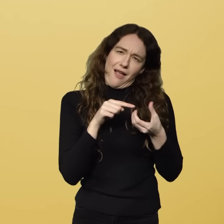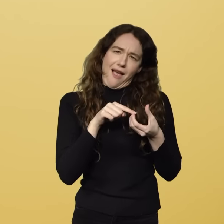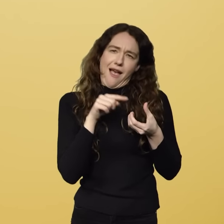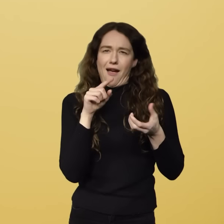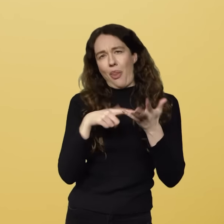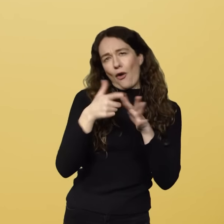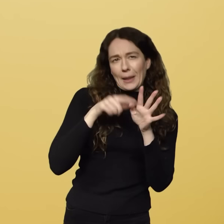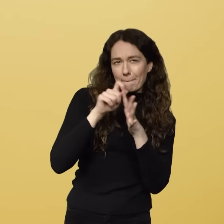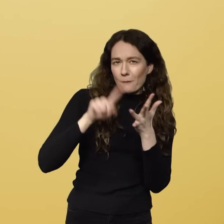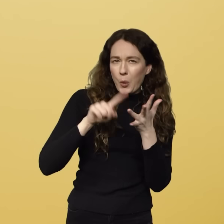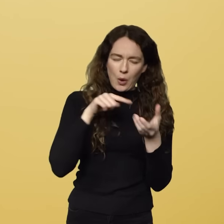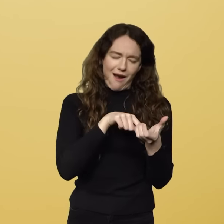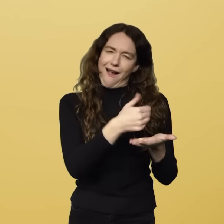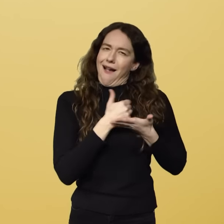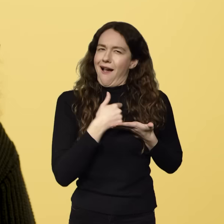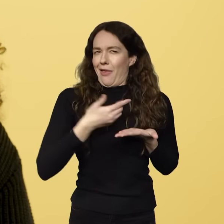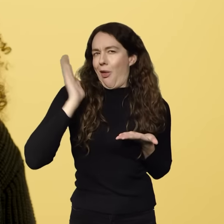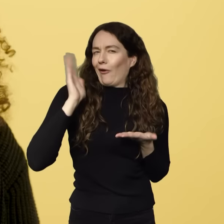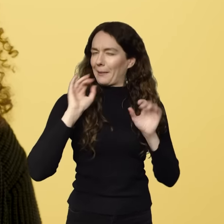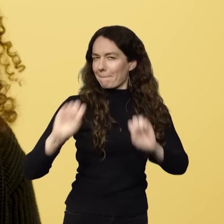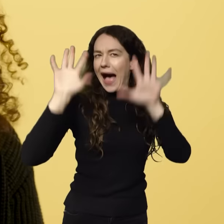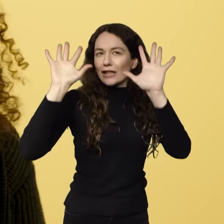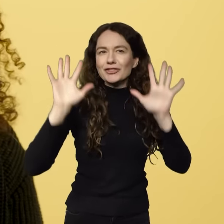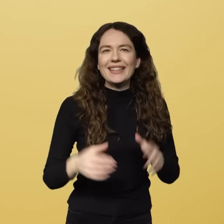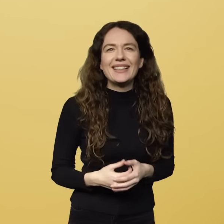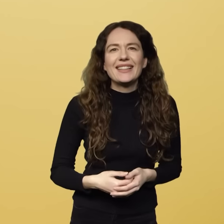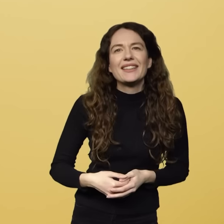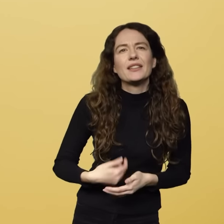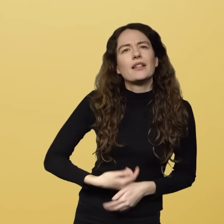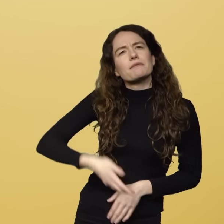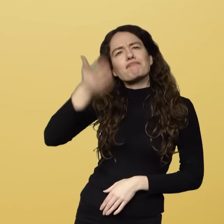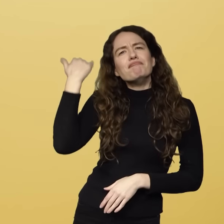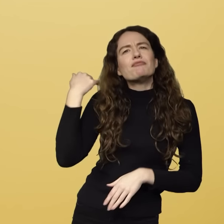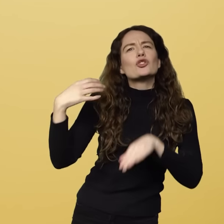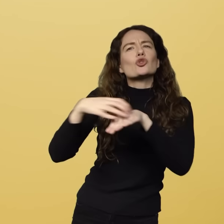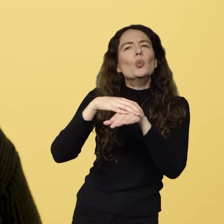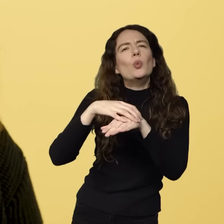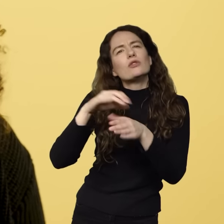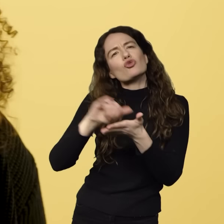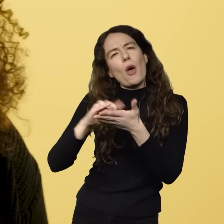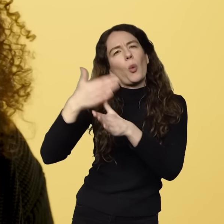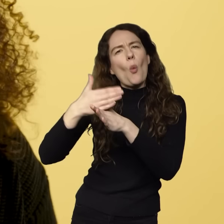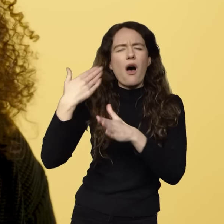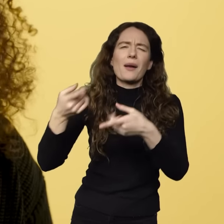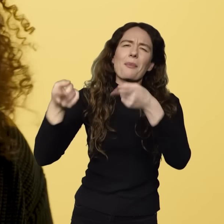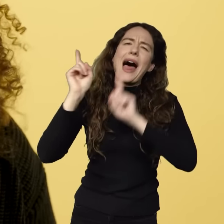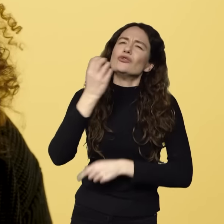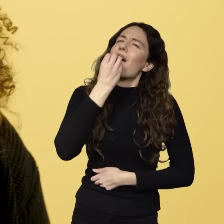a manager when I worked in a shoe shop who was amazing. Honestly, she was the best manager. And that was before we even knew what was wrong with me.